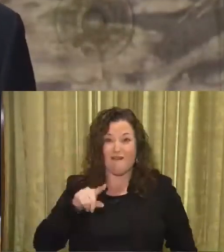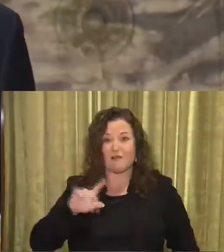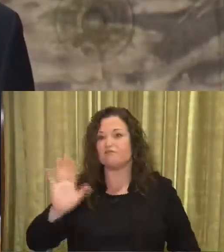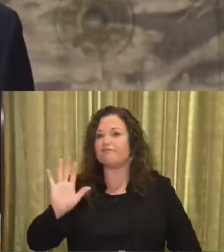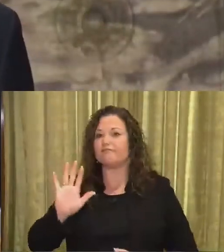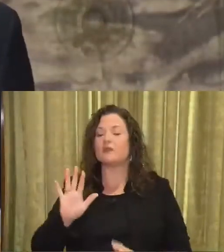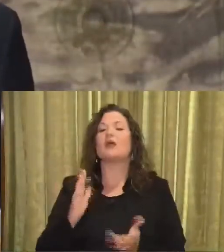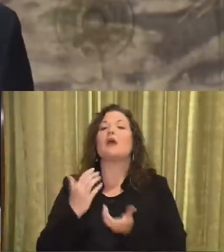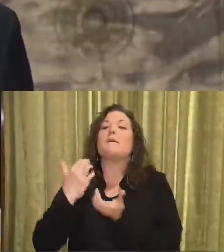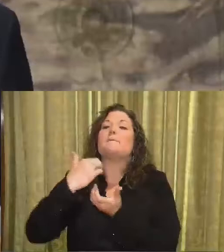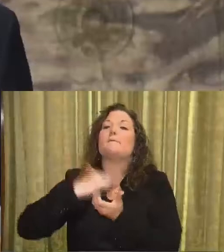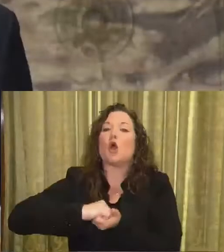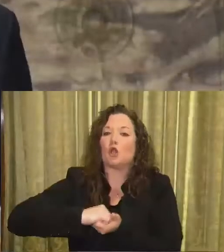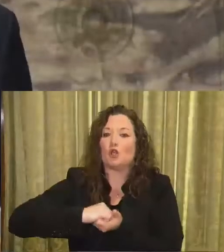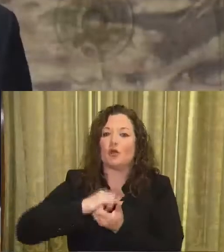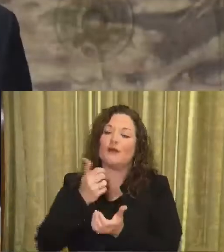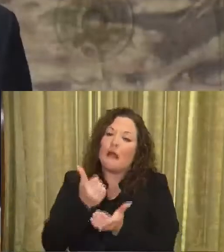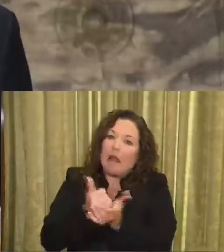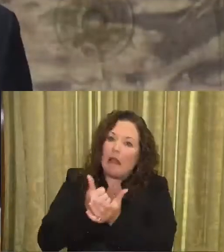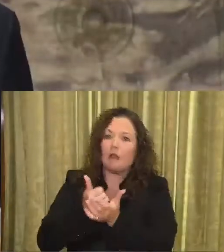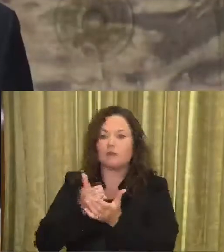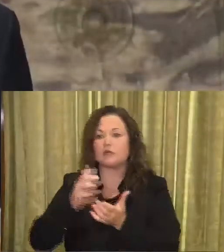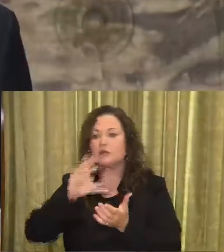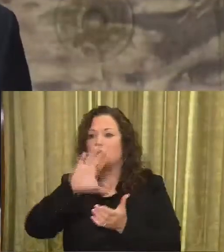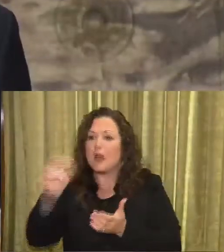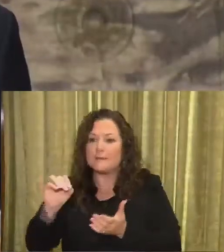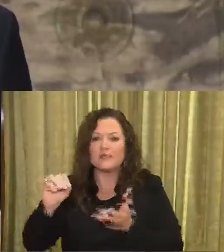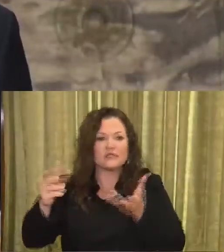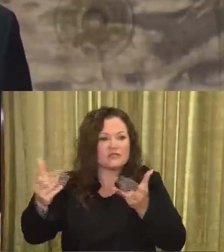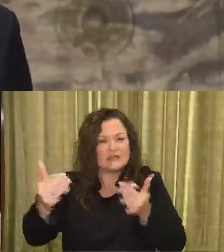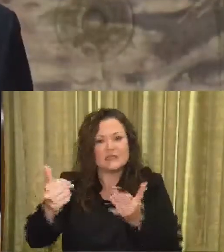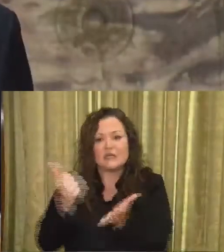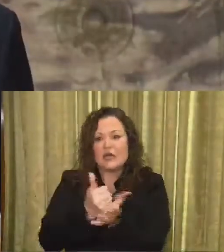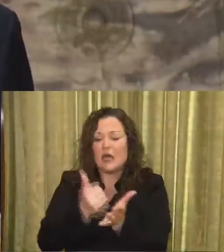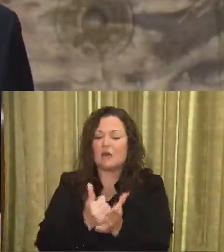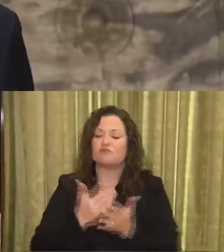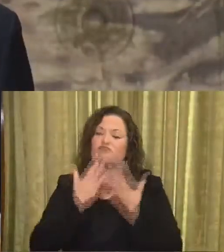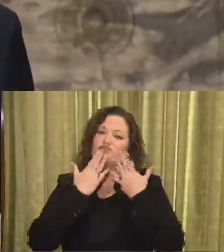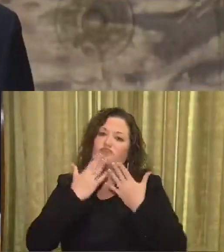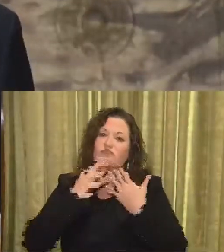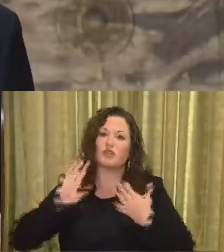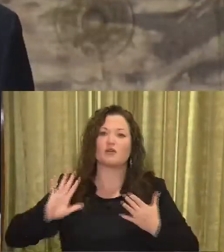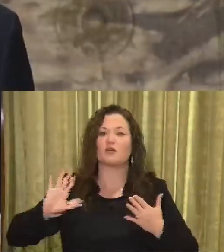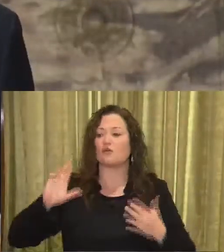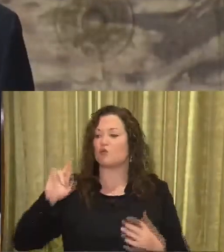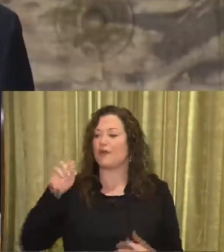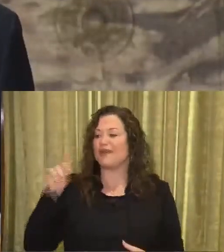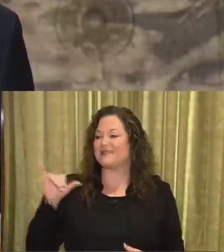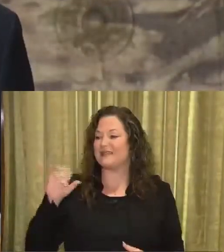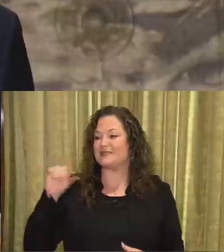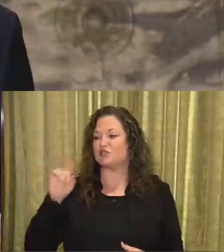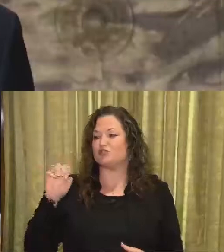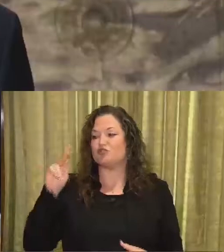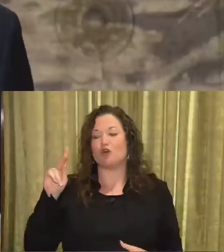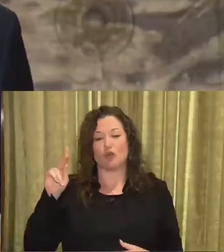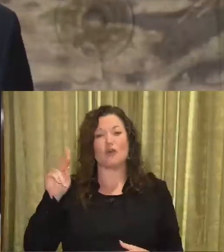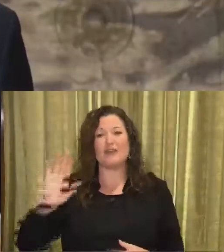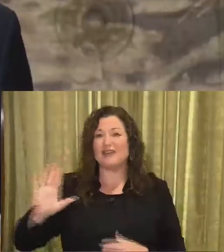help through the employer. Community, and I appreciate the leadership of Randy Zook, our CEO of the State Chamber,